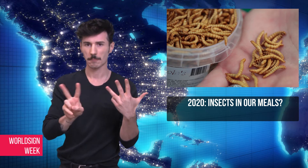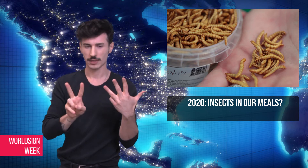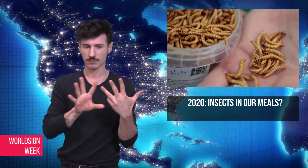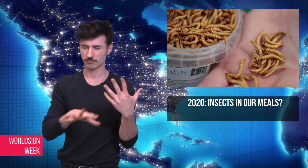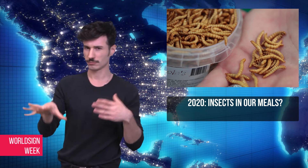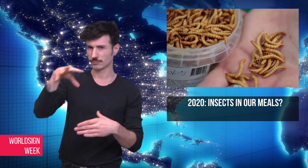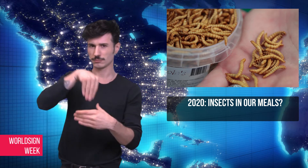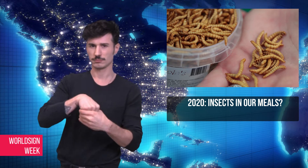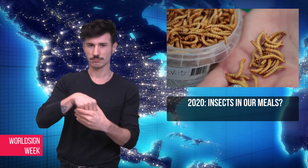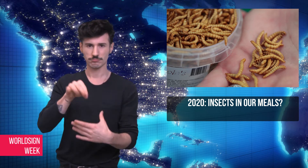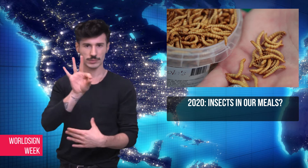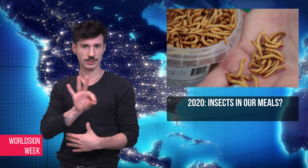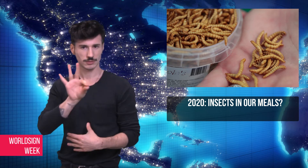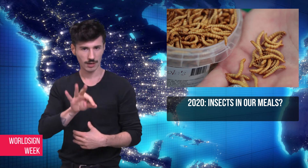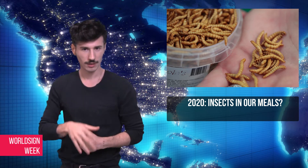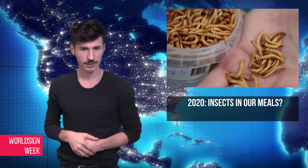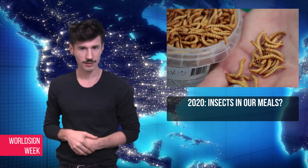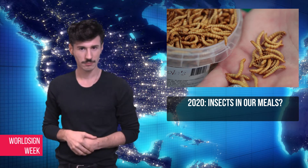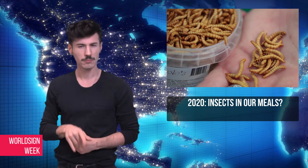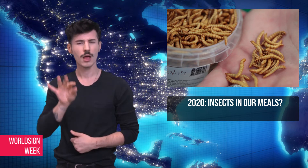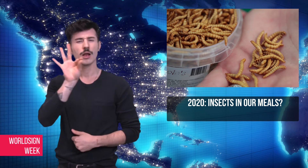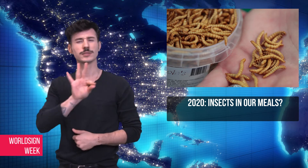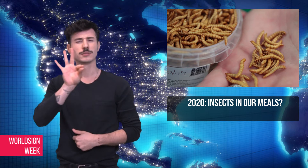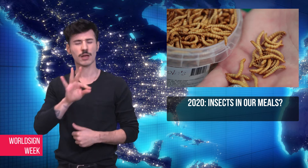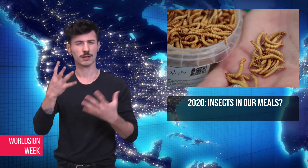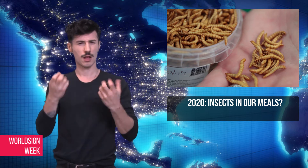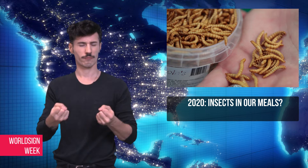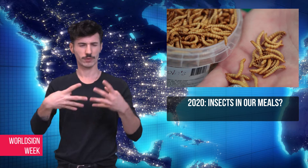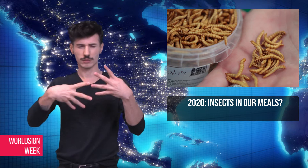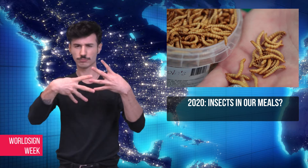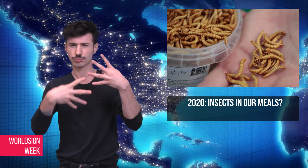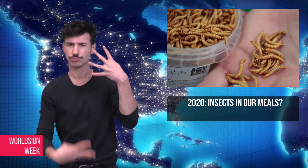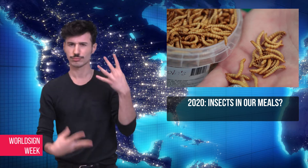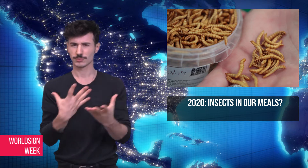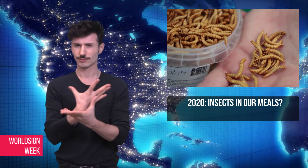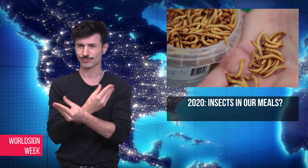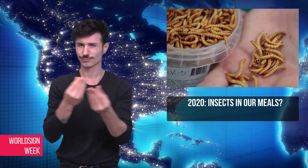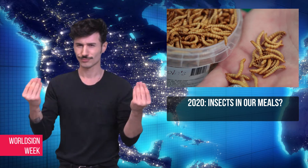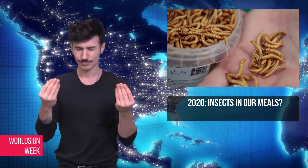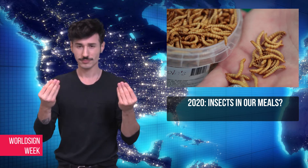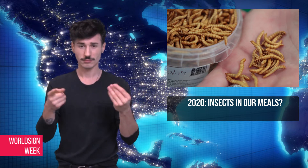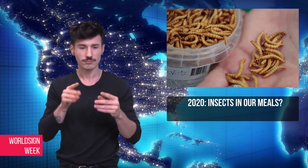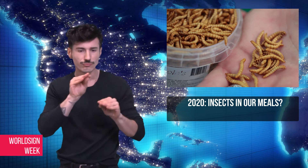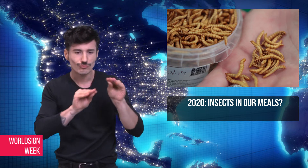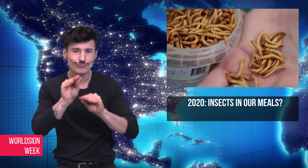There are plenty of insects and would be cheaper to